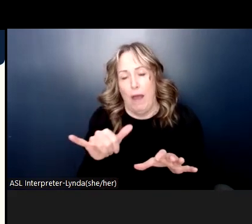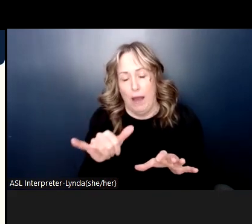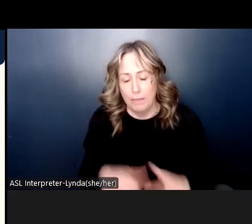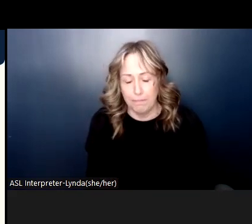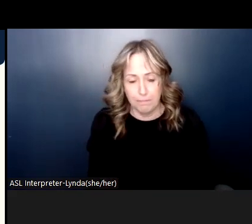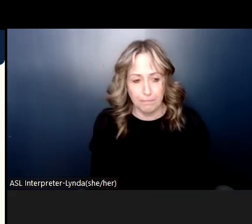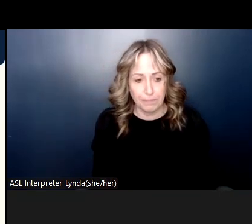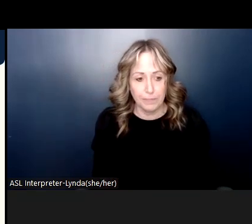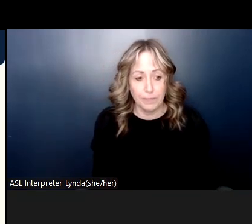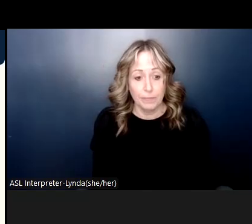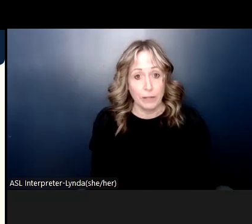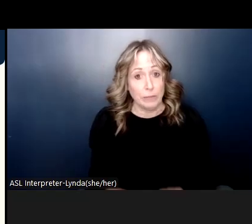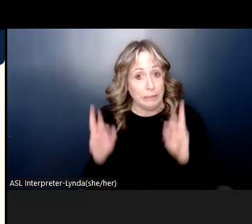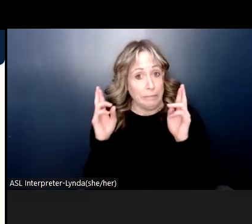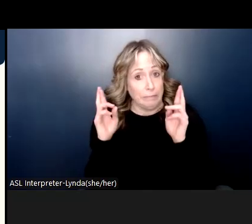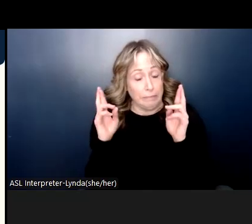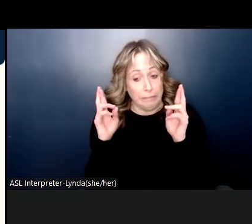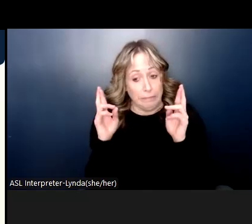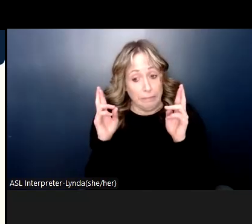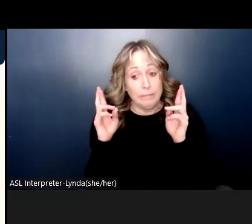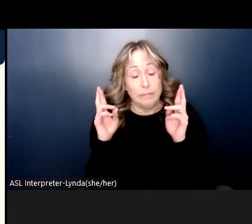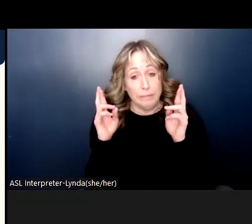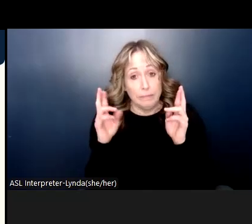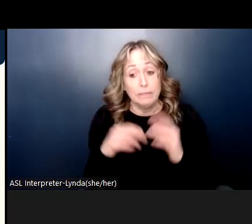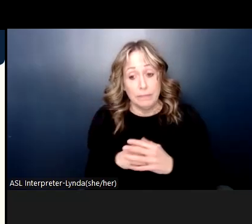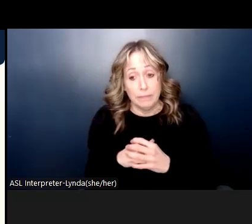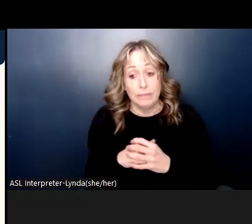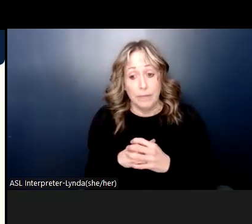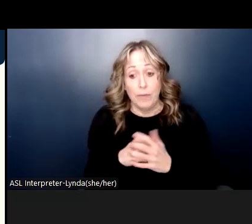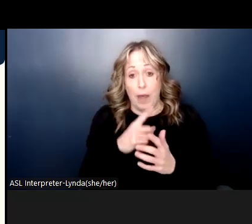We're hoping that, that because we have this collaboration of best